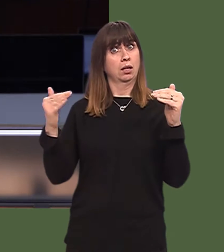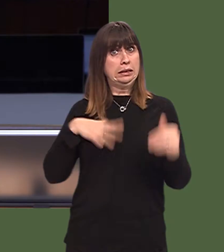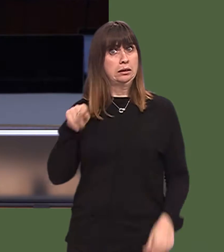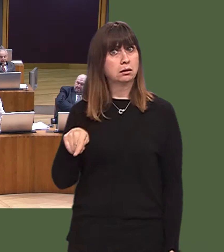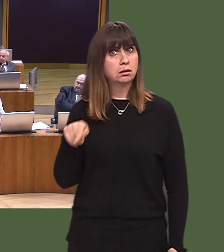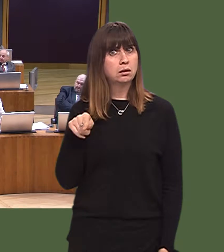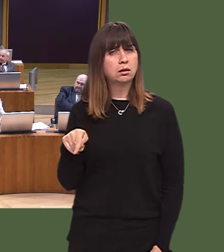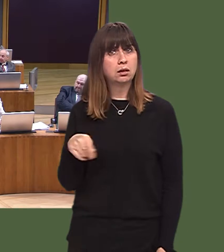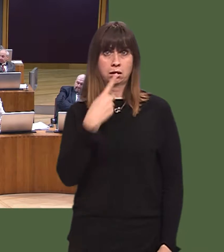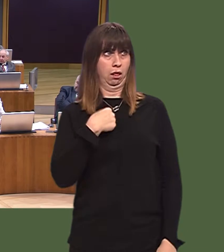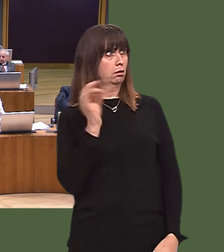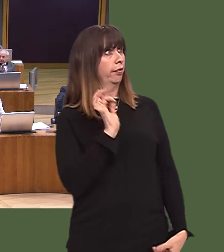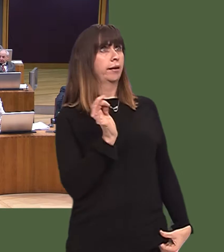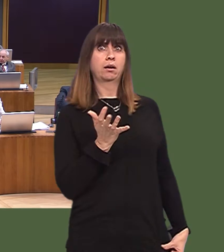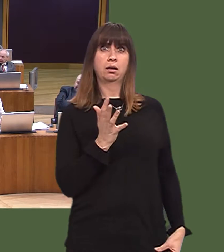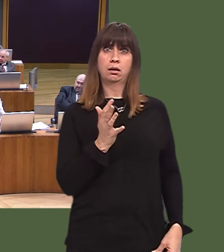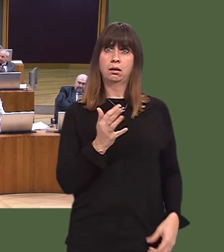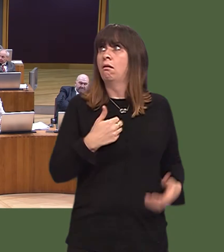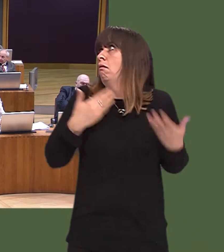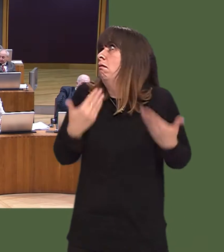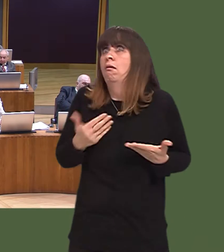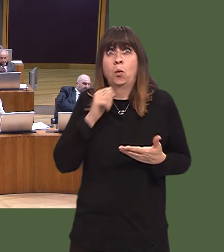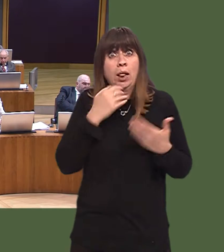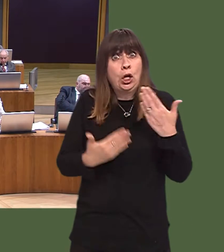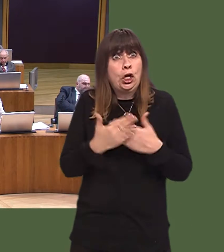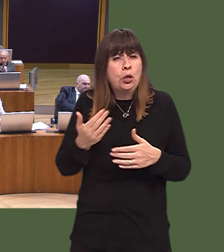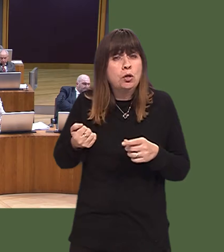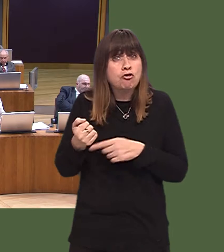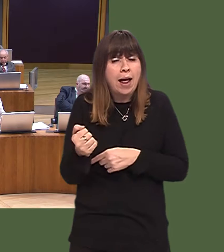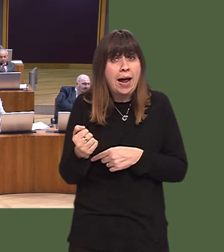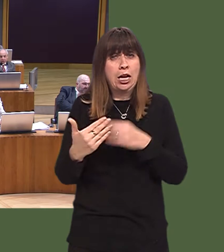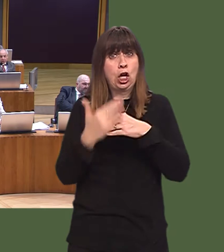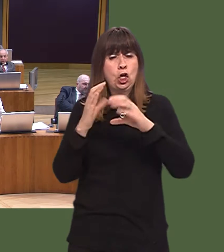Weíve not been told if there are going to be new trains or carriages, if theyíve been